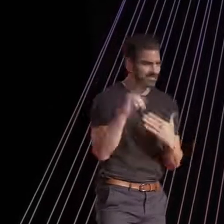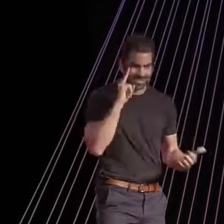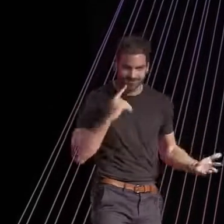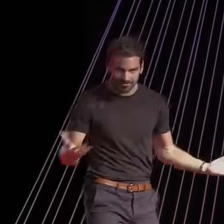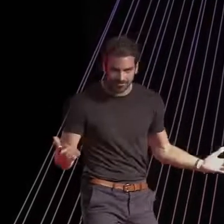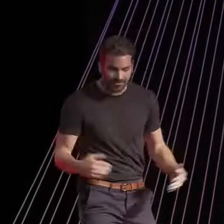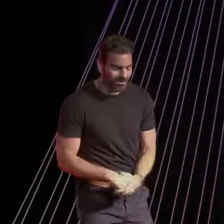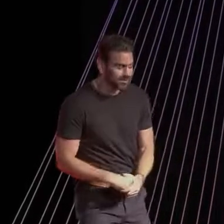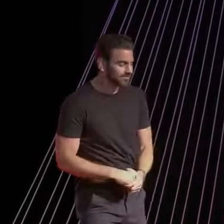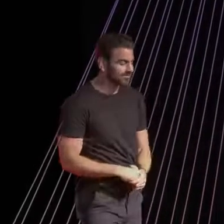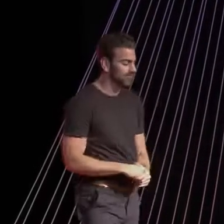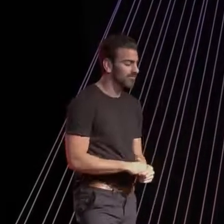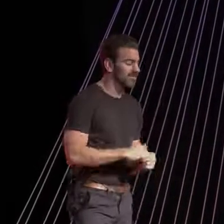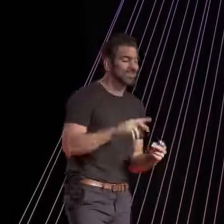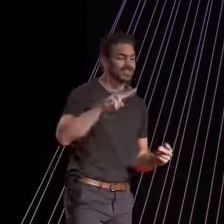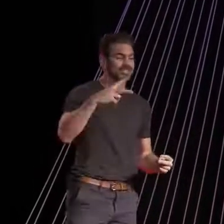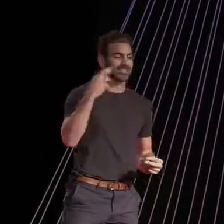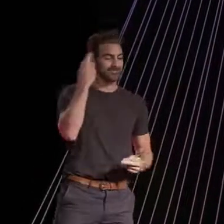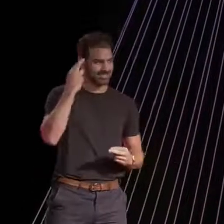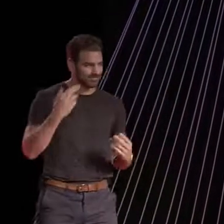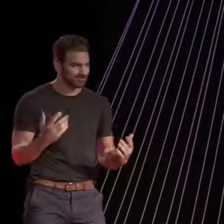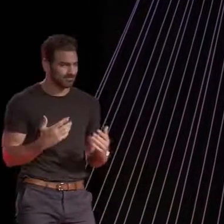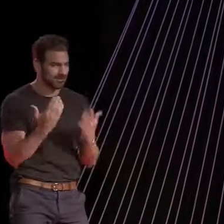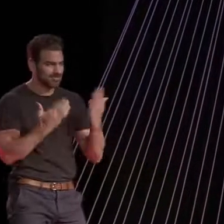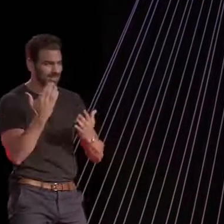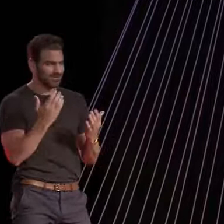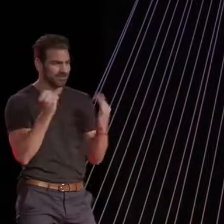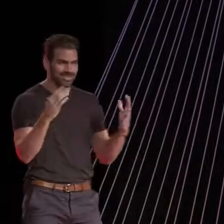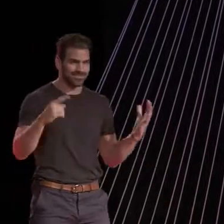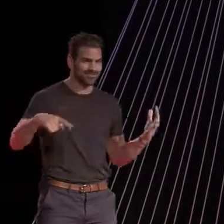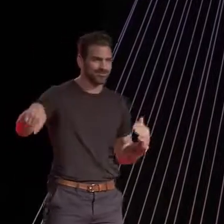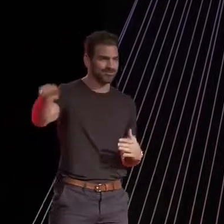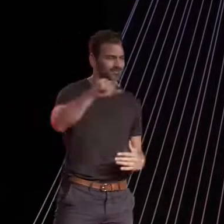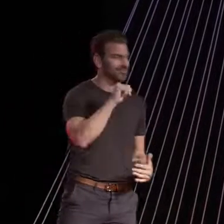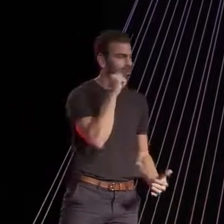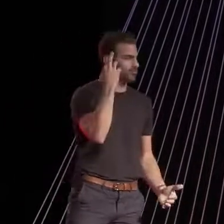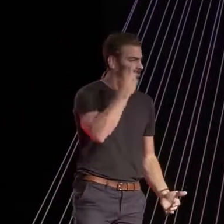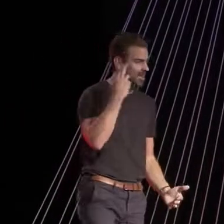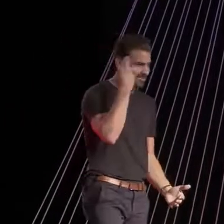so as i mentioned the first reason i love myself is my upbringing but many of you